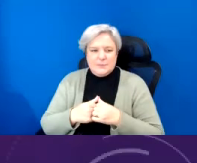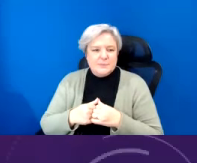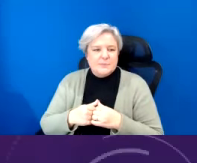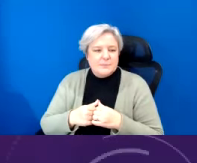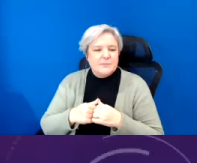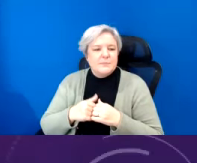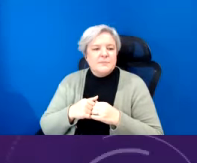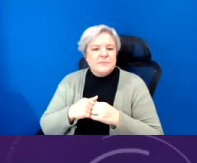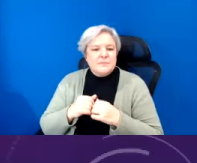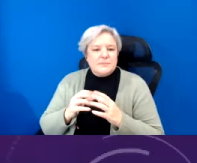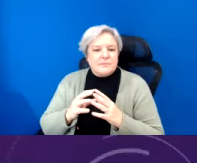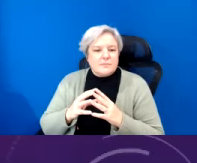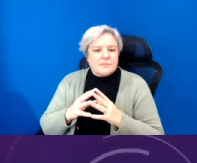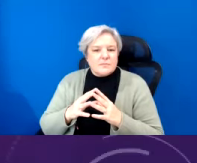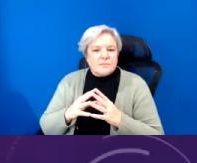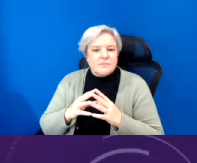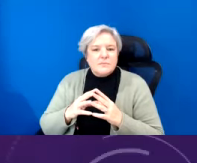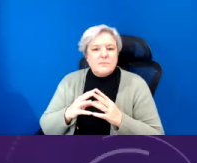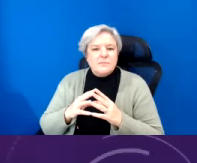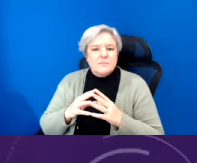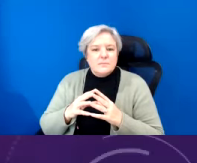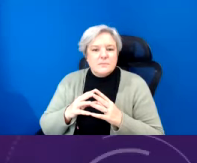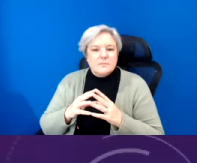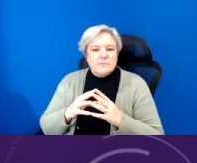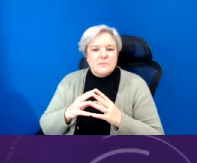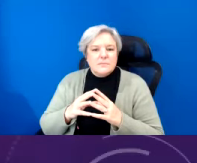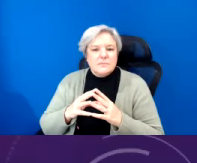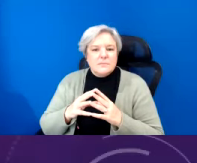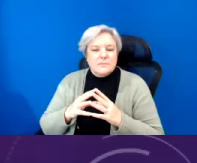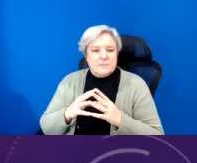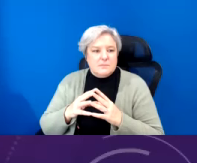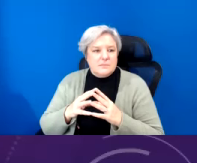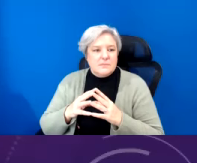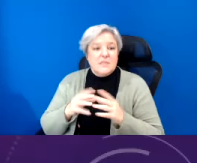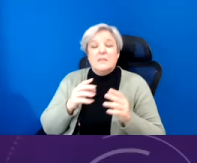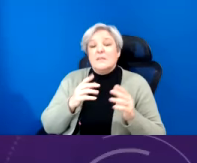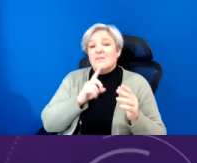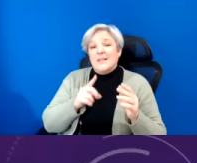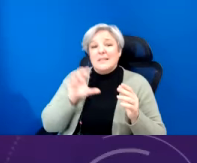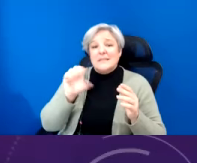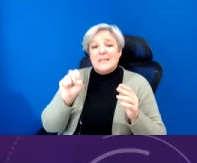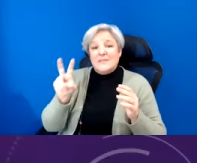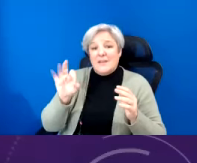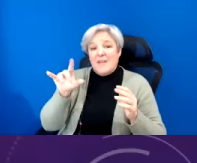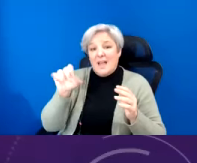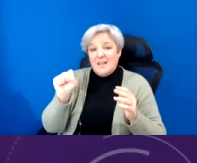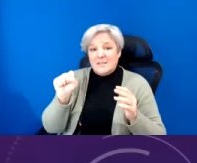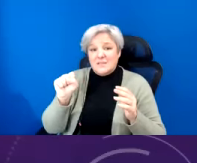we basically the CSV files will be on your computer and they're ready to start working on.